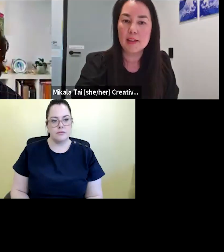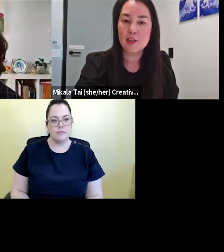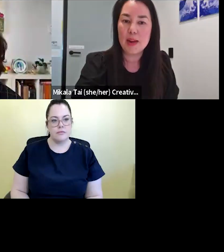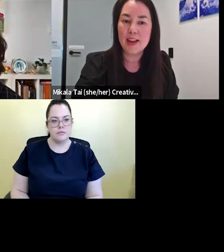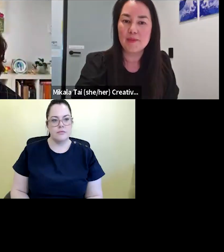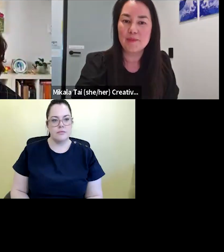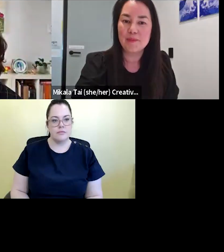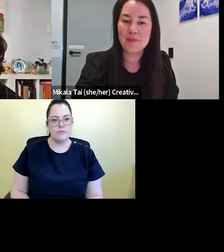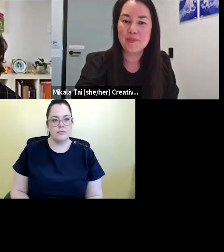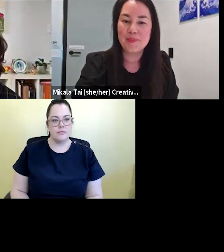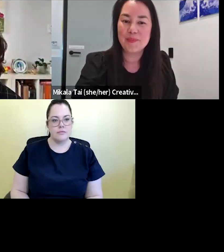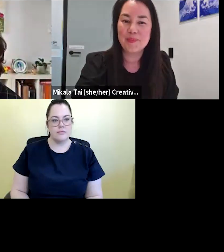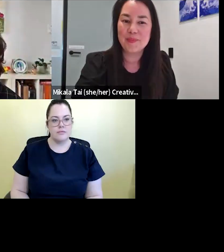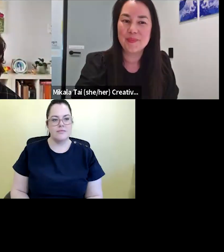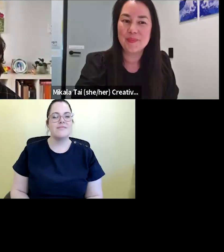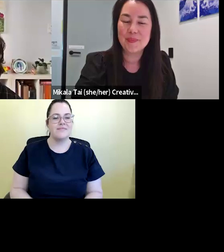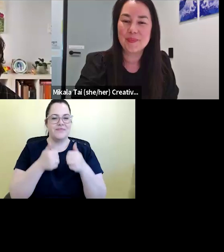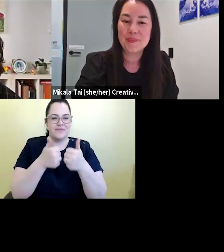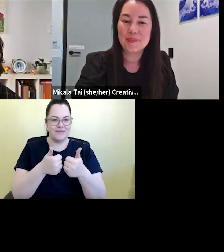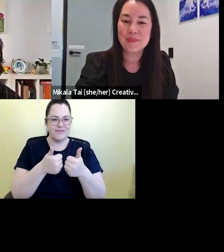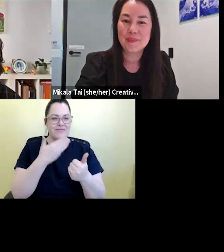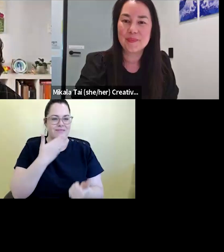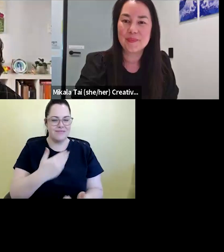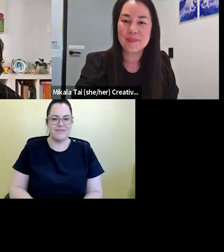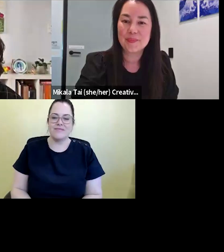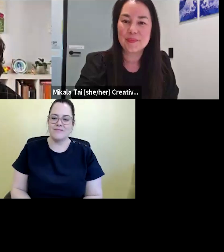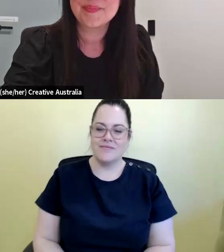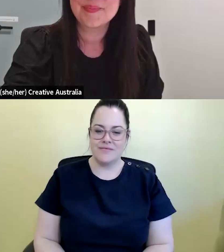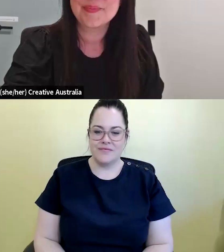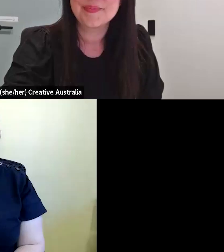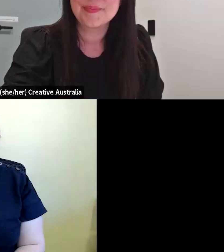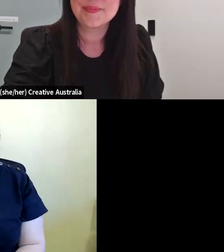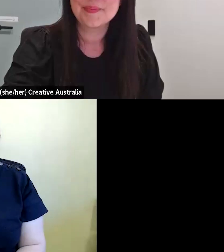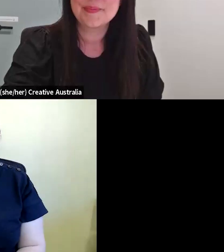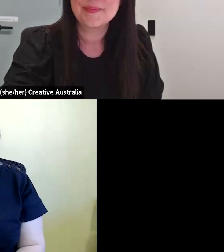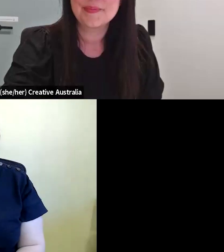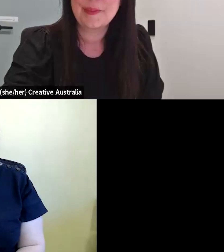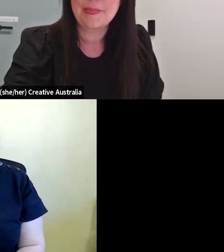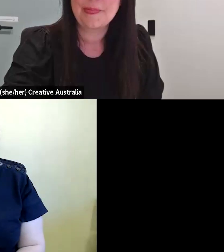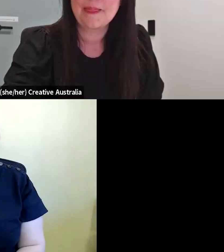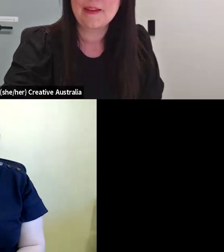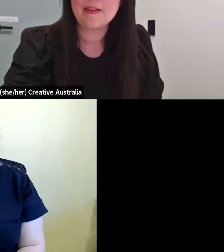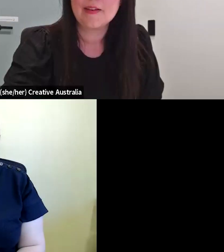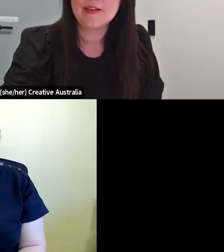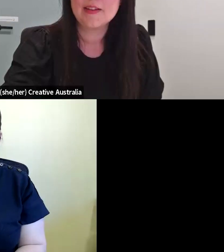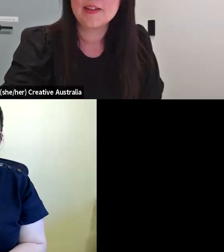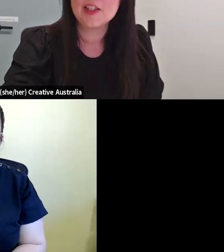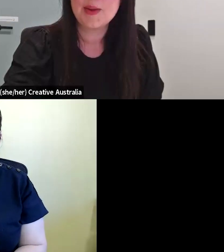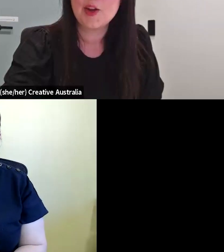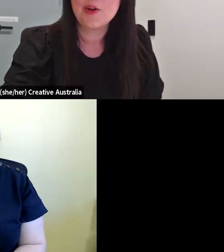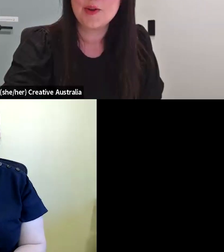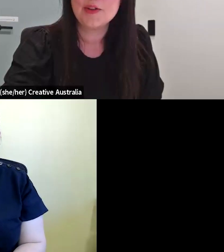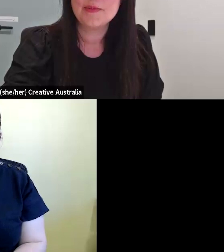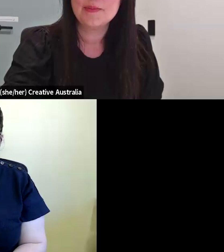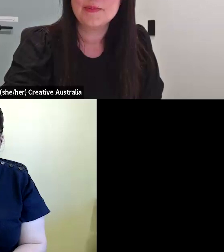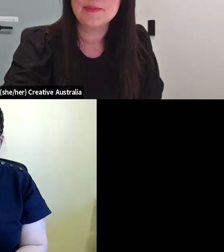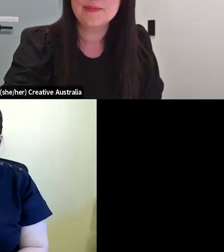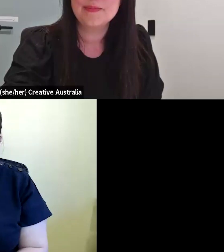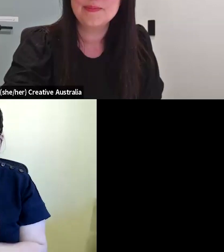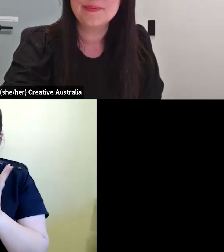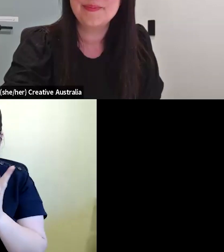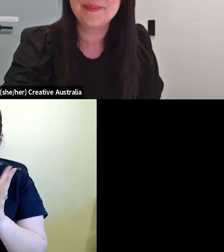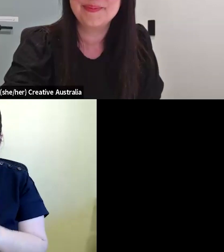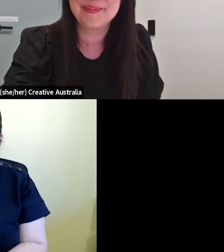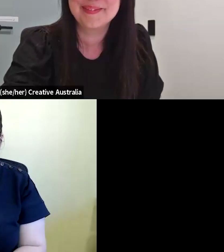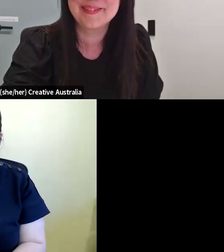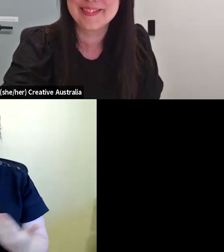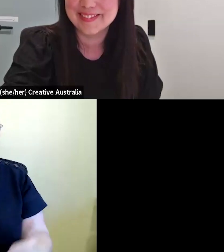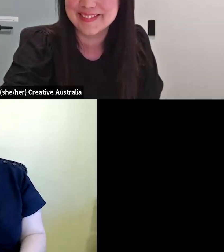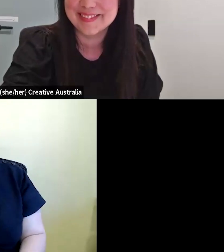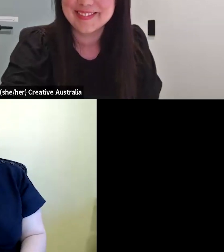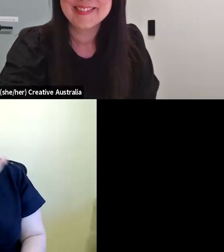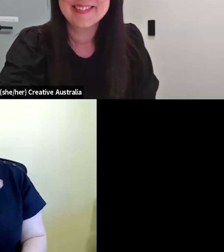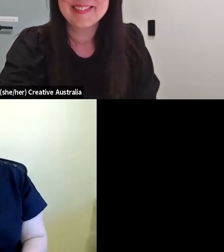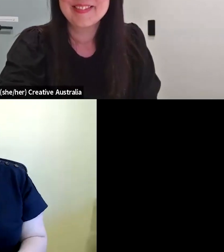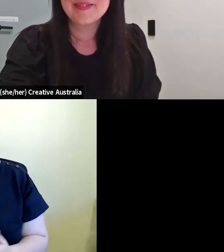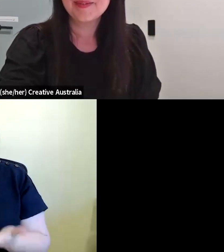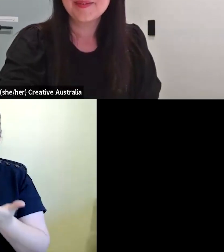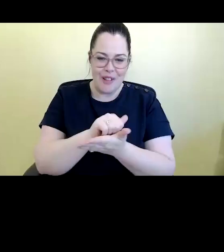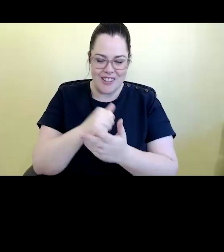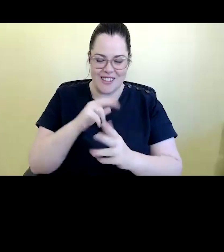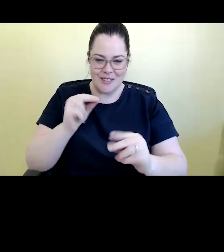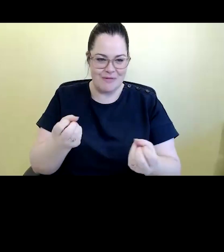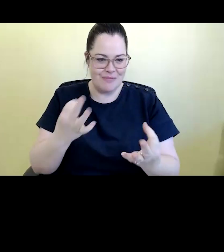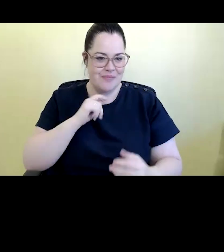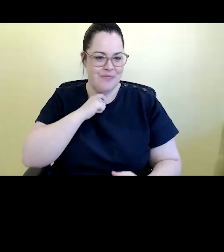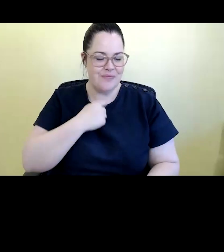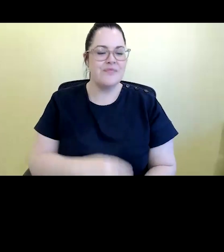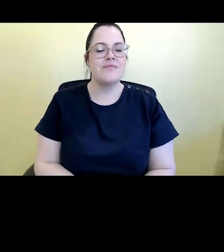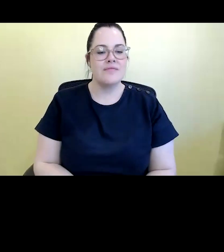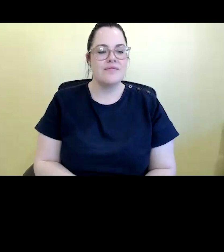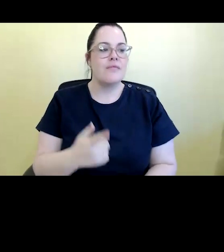to Tahmina. Tahmina, you are on mute. >> Thank you, apologies. I will briefly speak